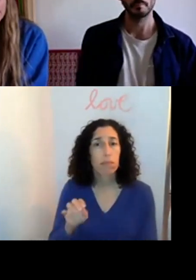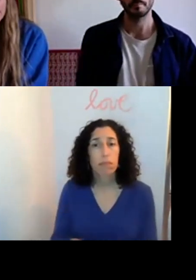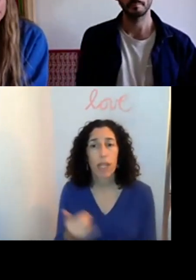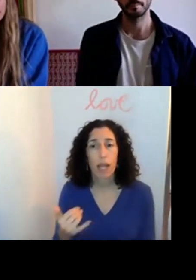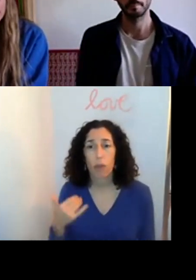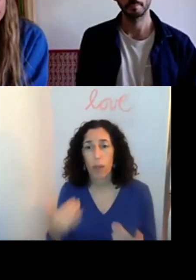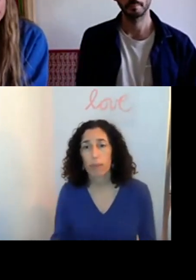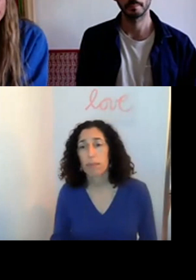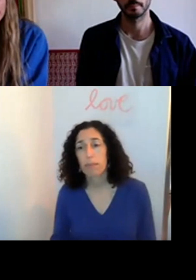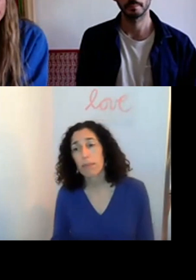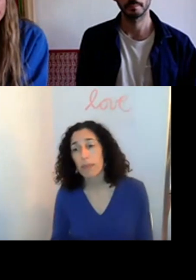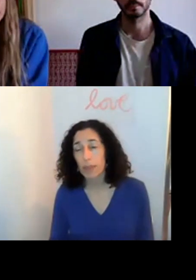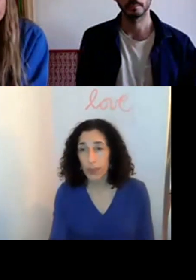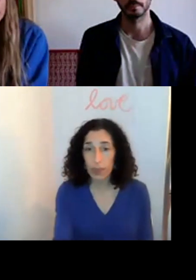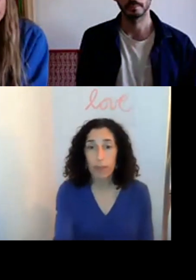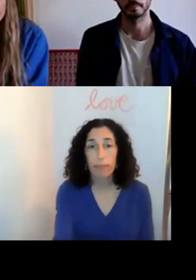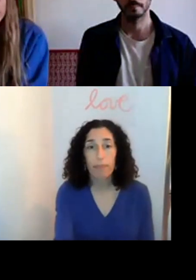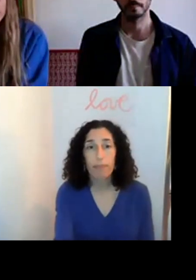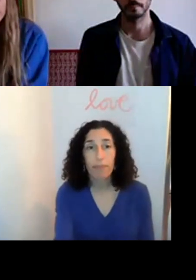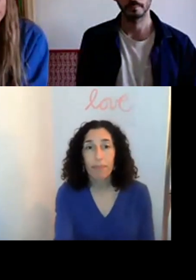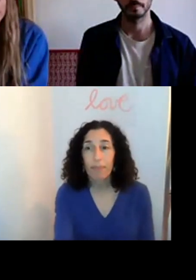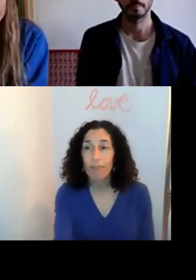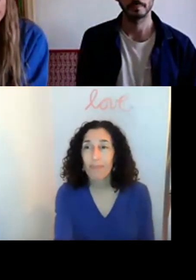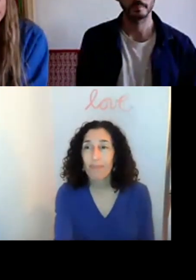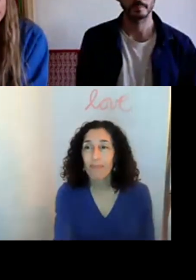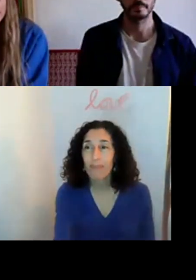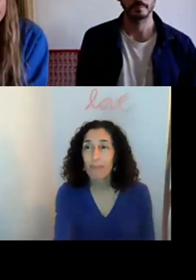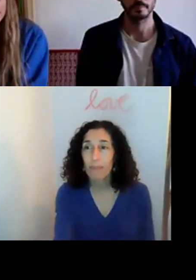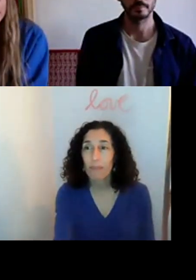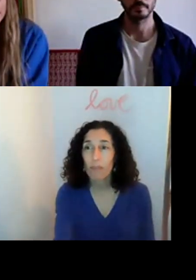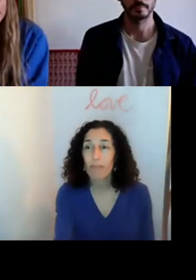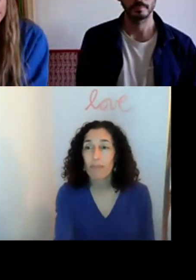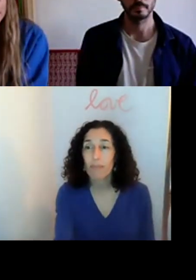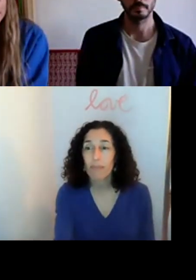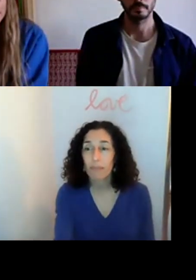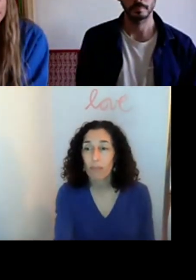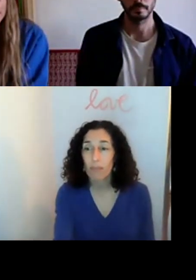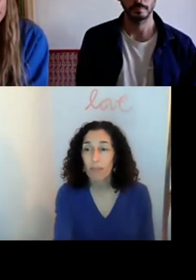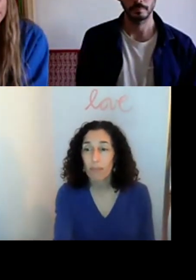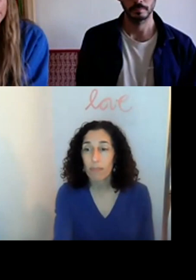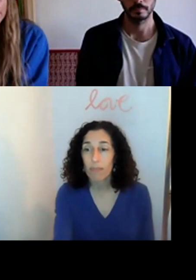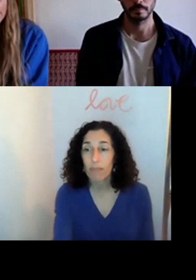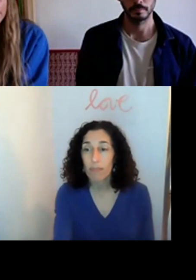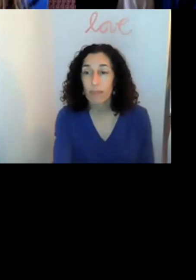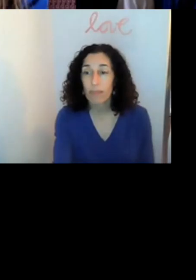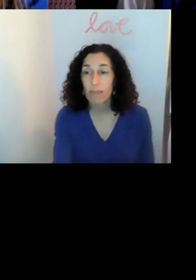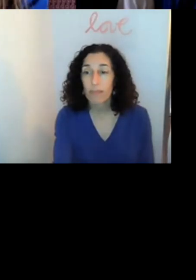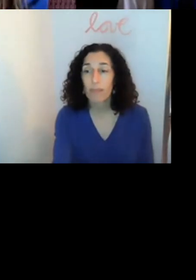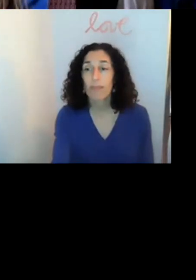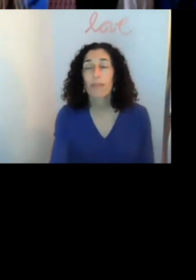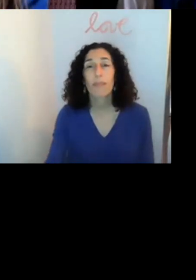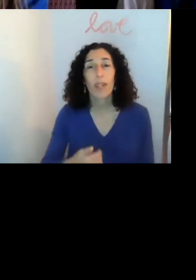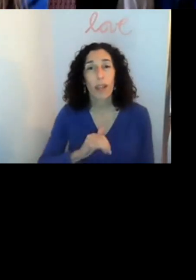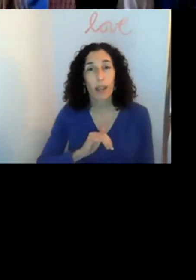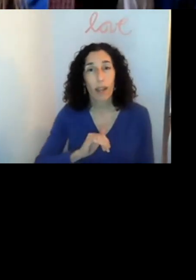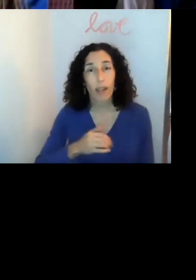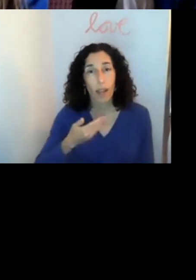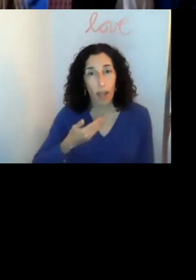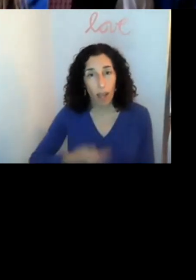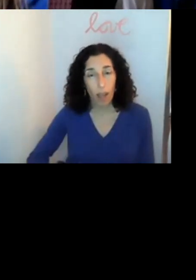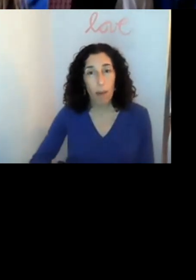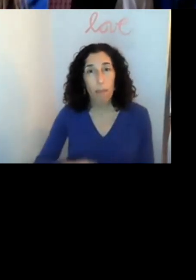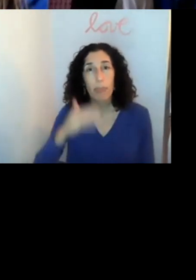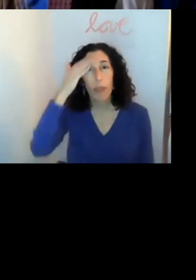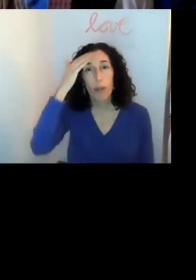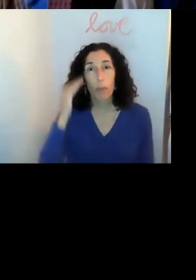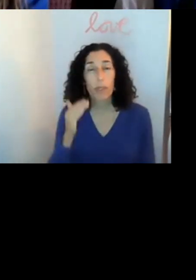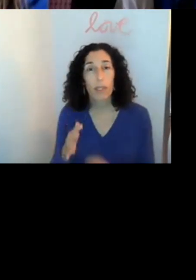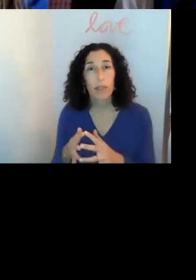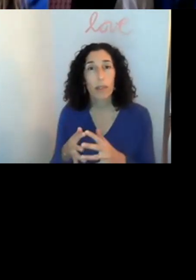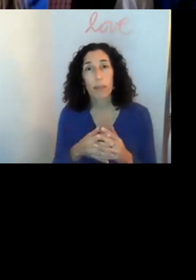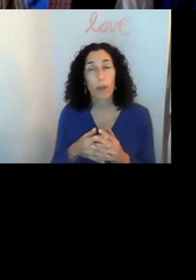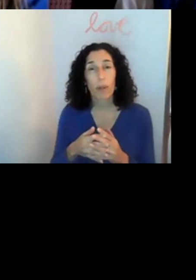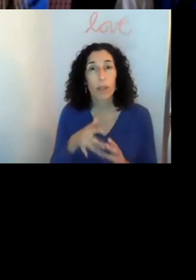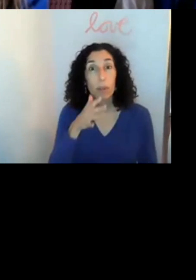it and so those things are ‑‑ yeah, those kind of power structures exist and it can